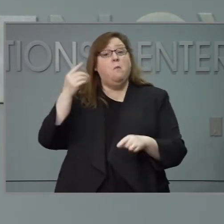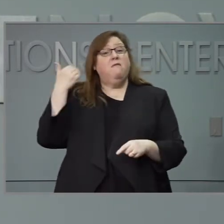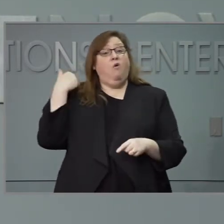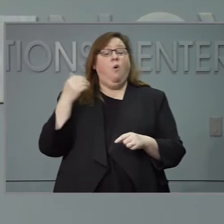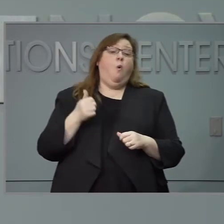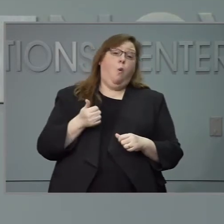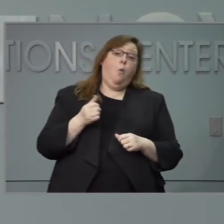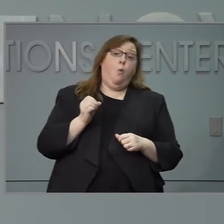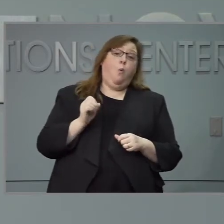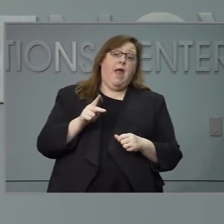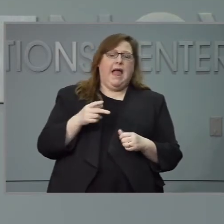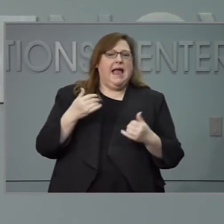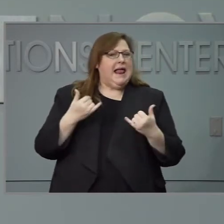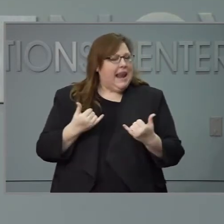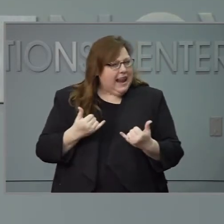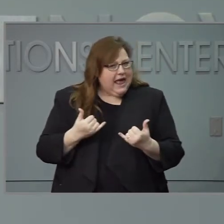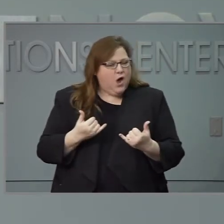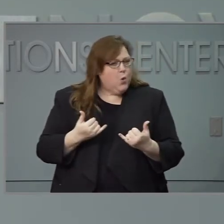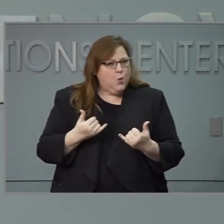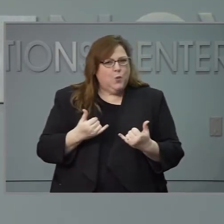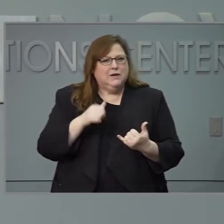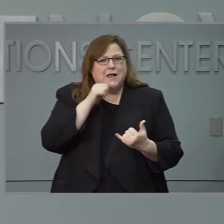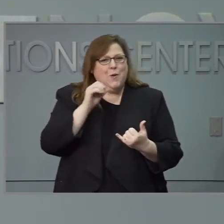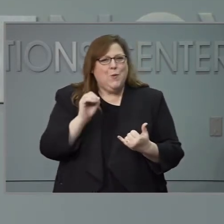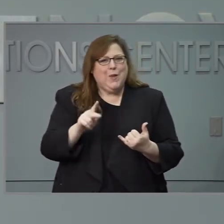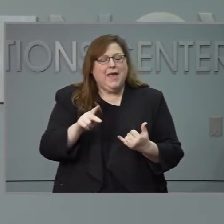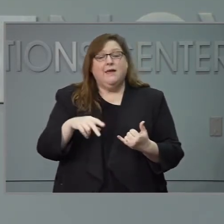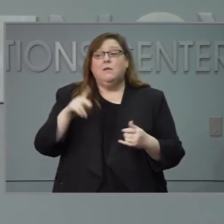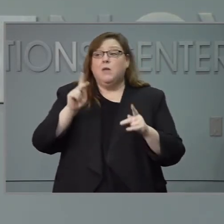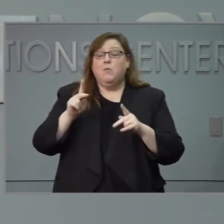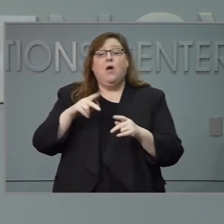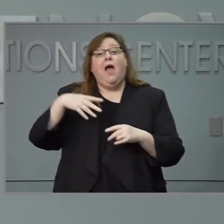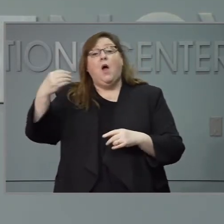LA AYUDA QUE NECESITAN >> Mr. Goforth: QUÉ PODEMOS